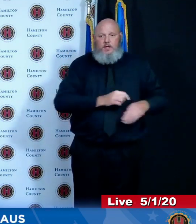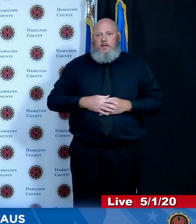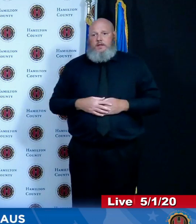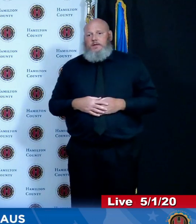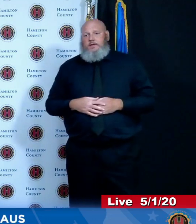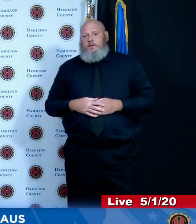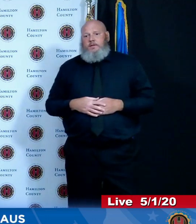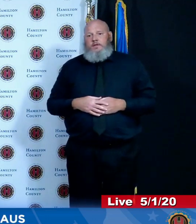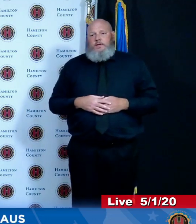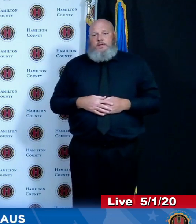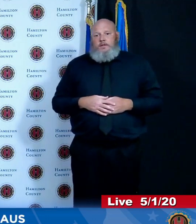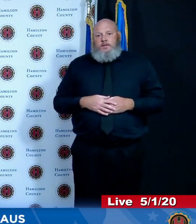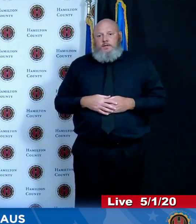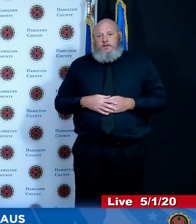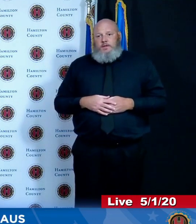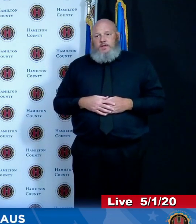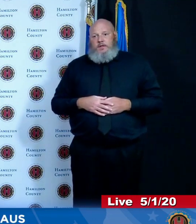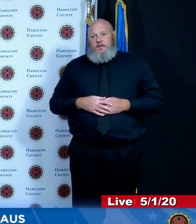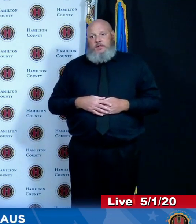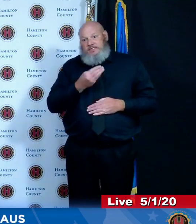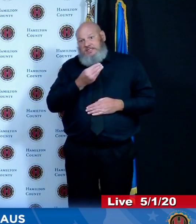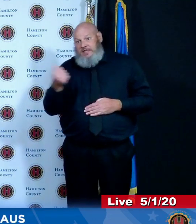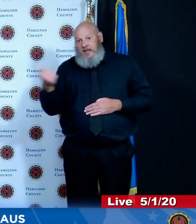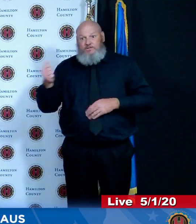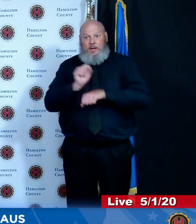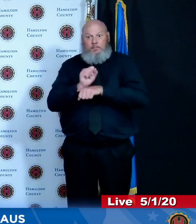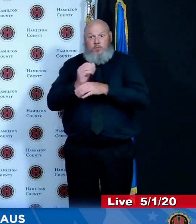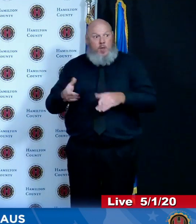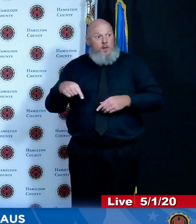sixth floor here at Hamilton County are gonna be redeployed to be contact